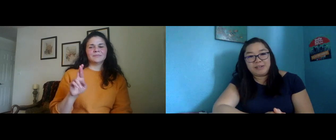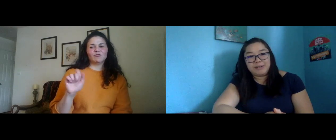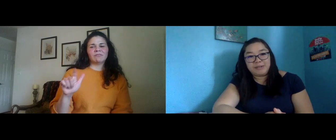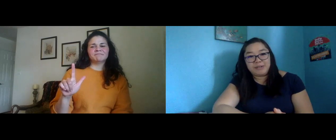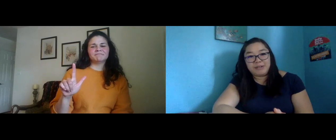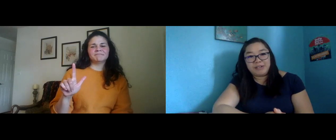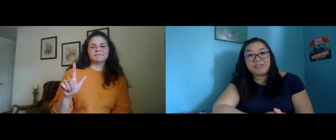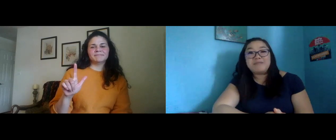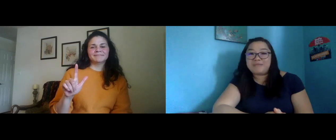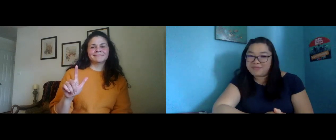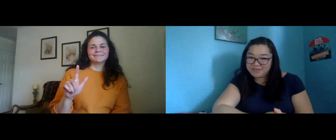A: REAL.